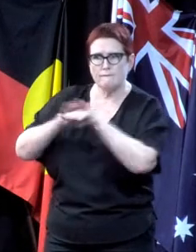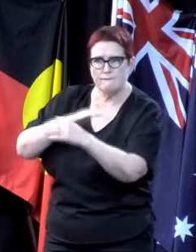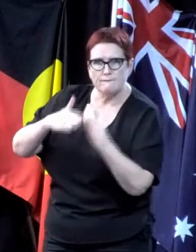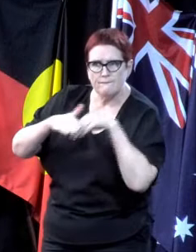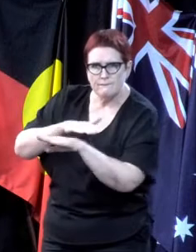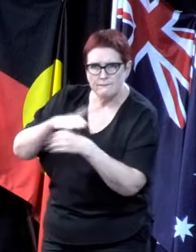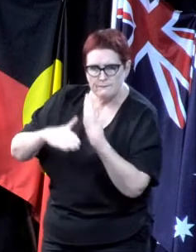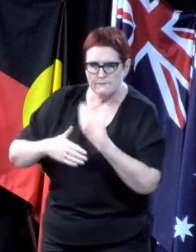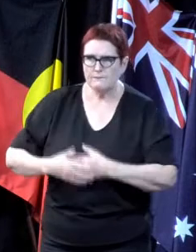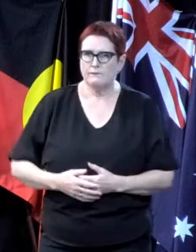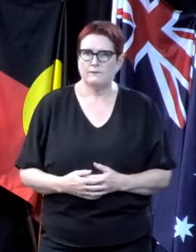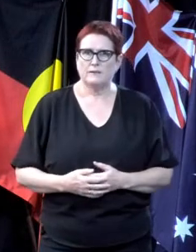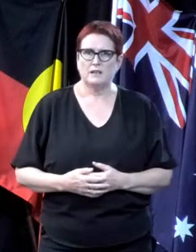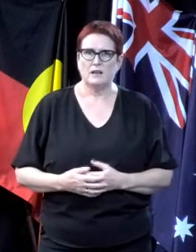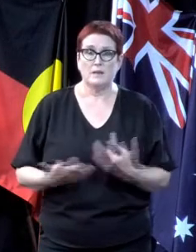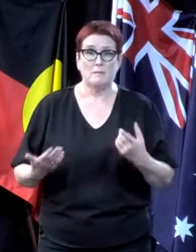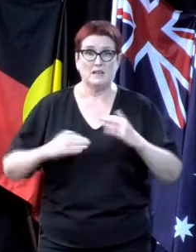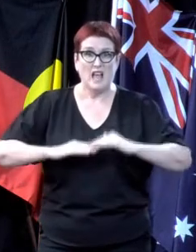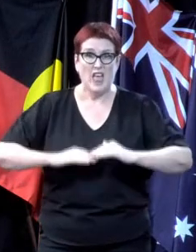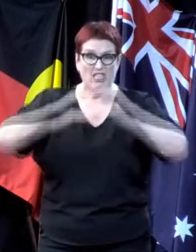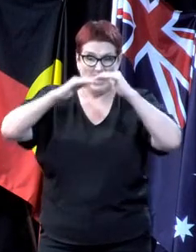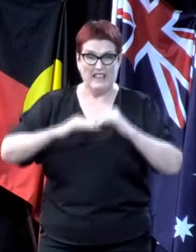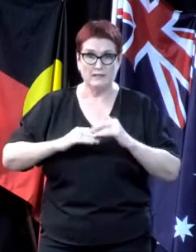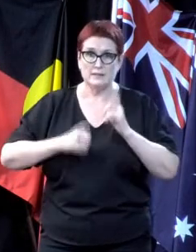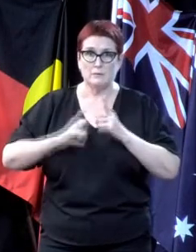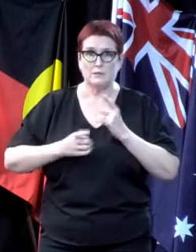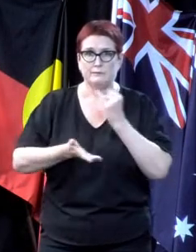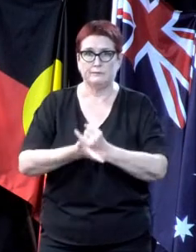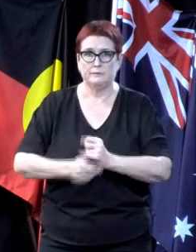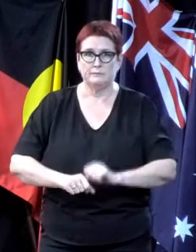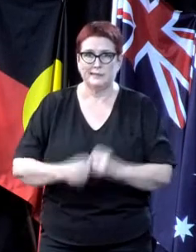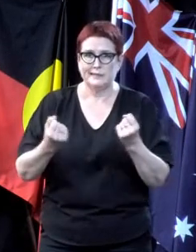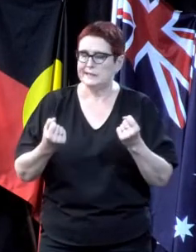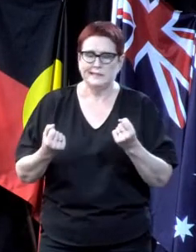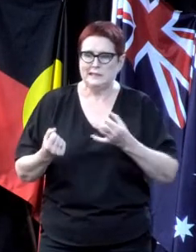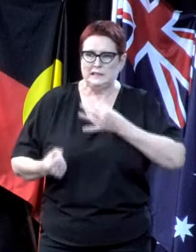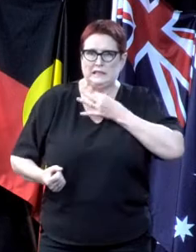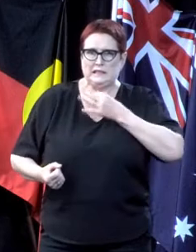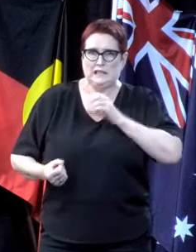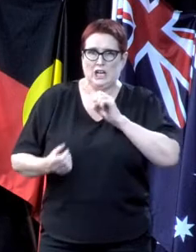unreliable. And I won’t take the risk of putting a student upstairs if I can’t get them down.